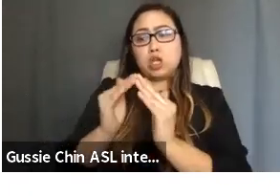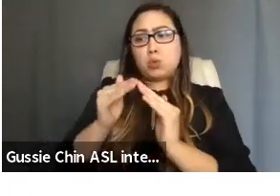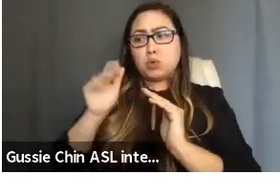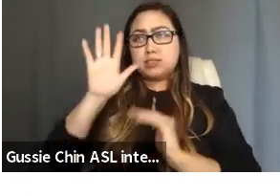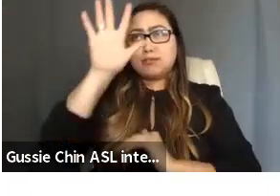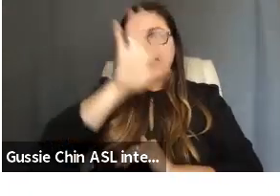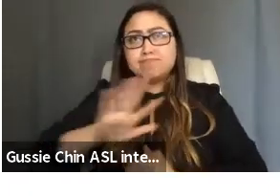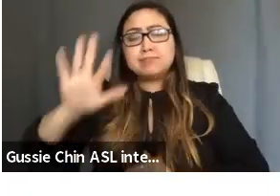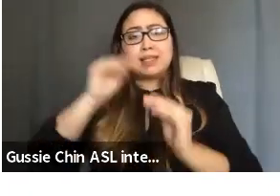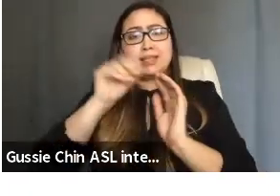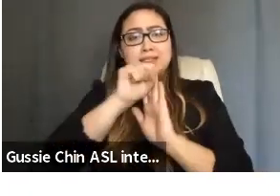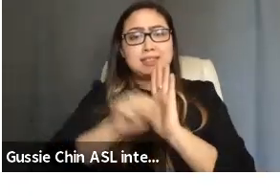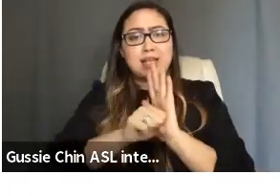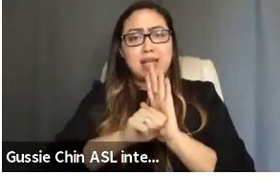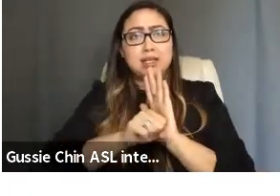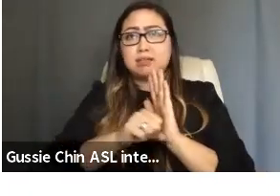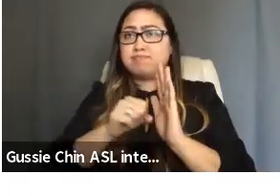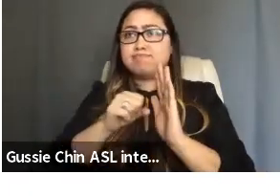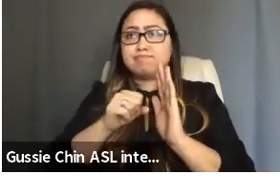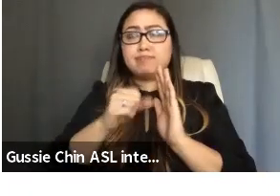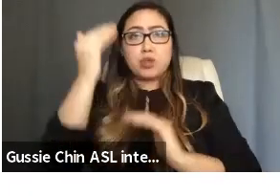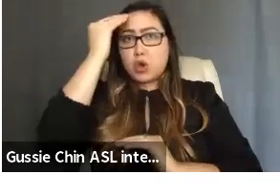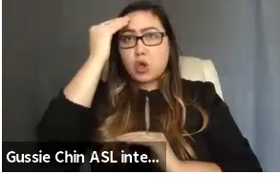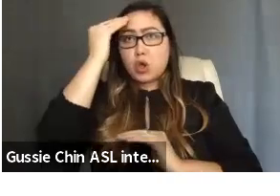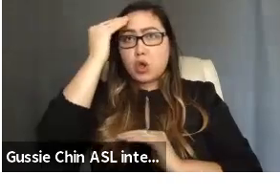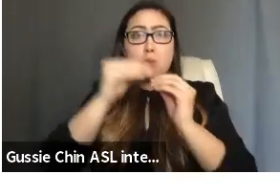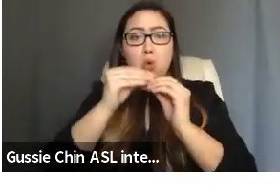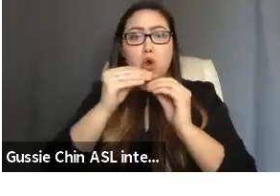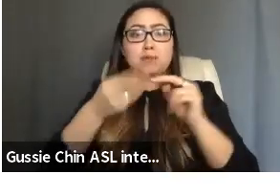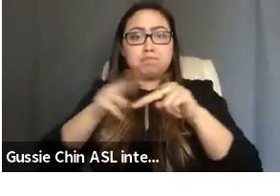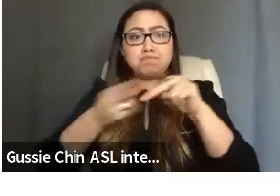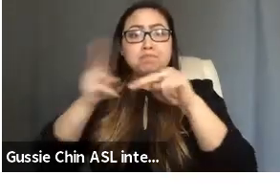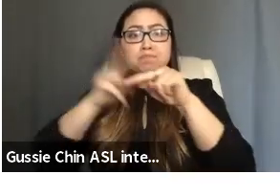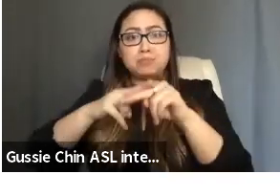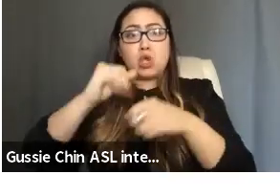despite all the emerging knowledge around COVID and the necessary precautions, cases were still